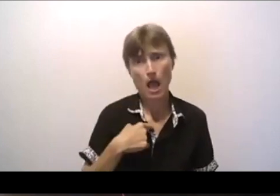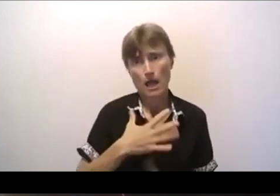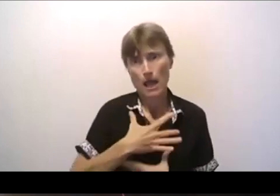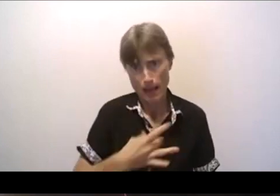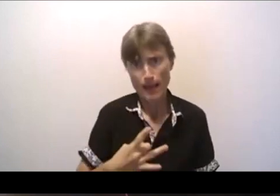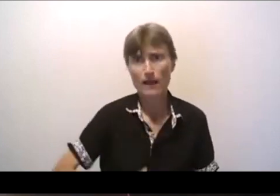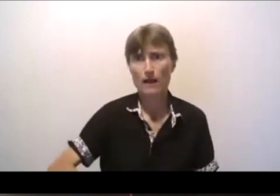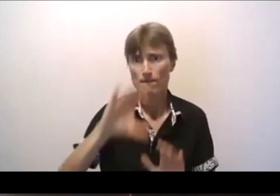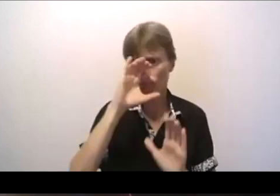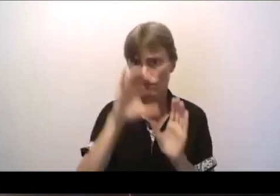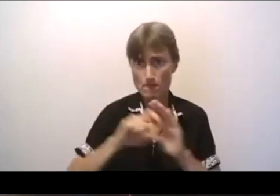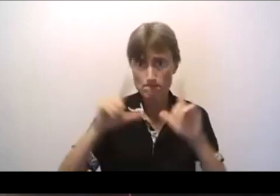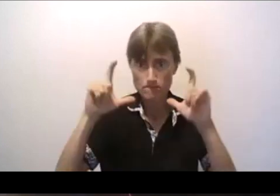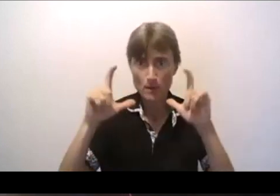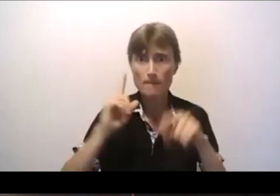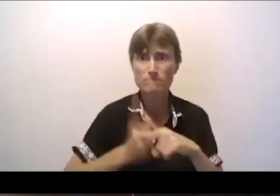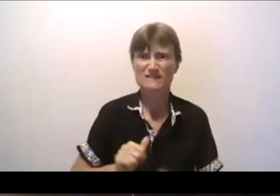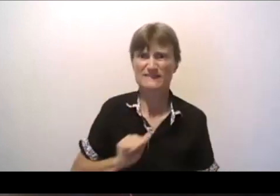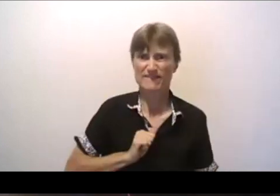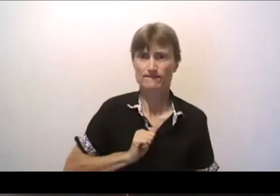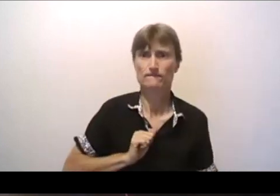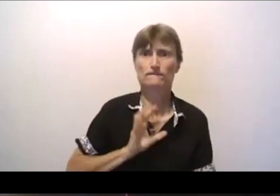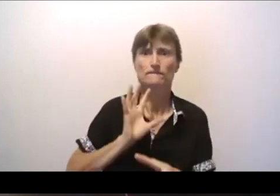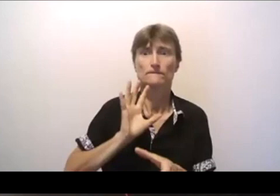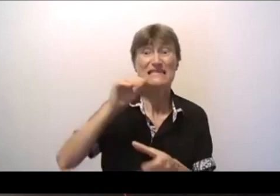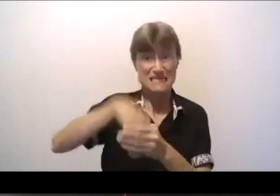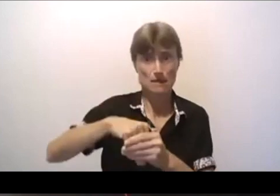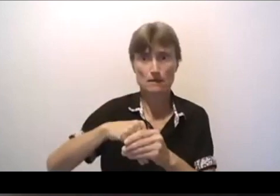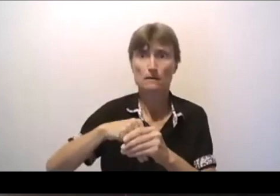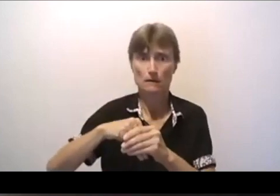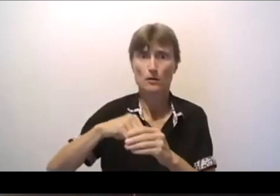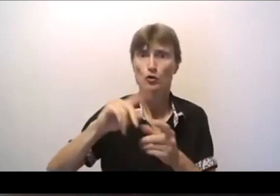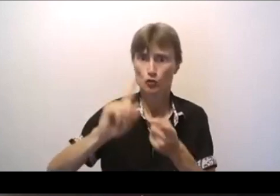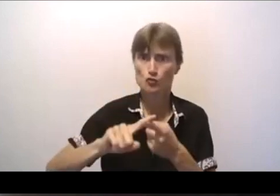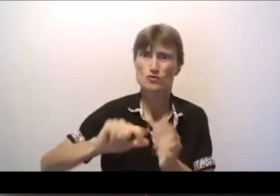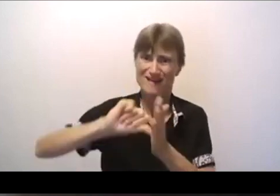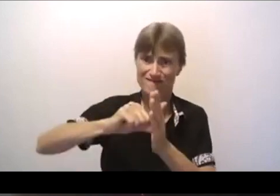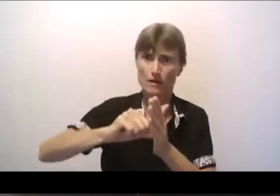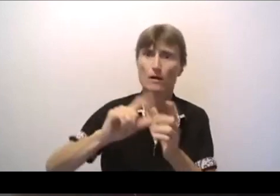myself in those pictures as a way of trying to provoke questions you can also see the significant weight gain that i've put on over the